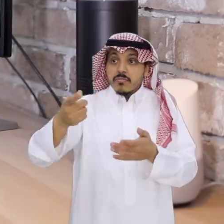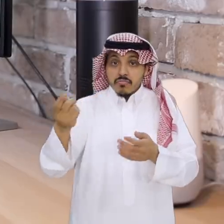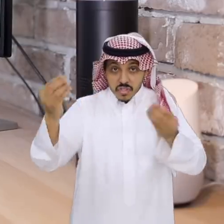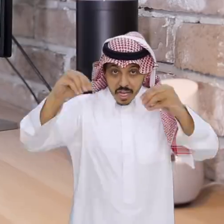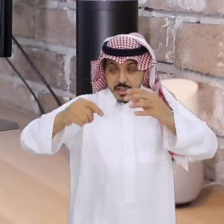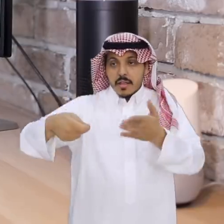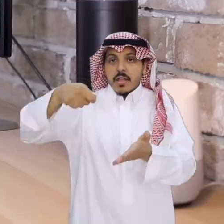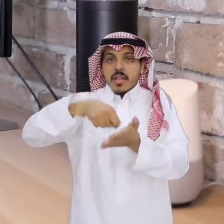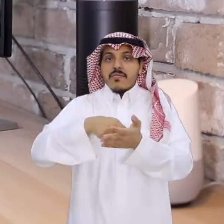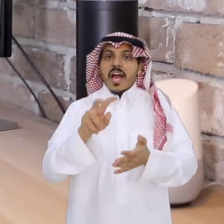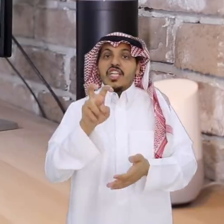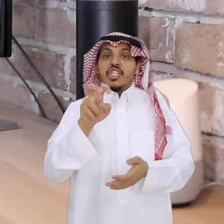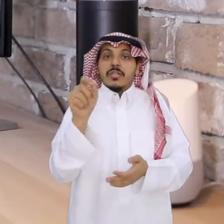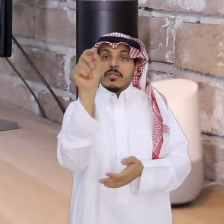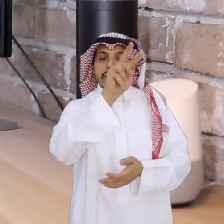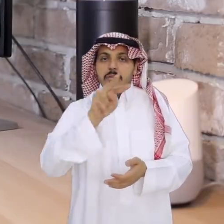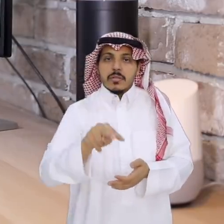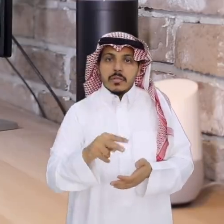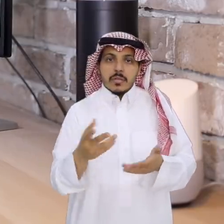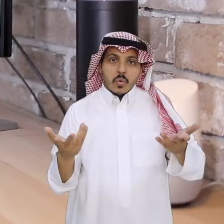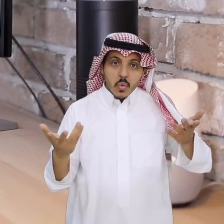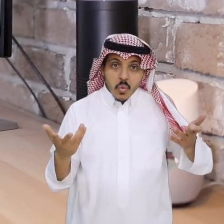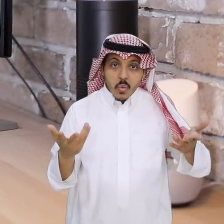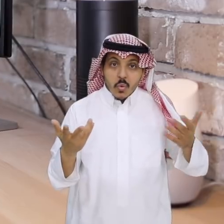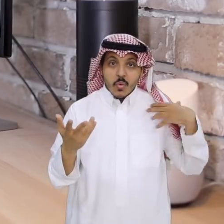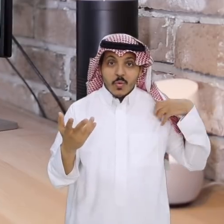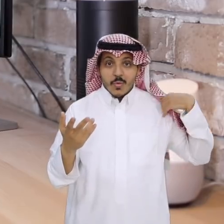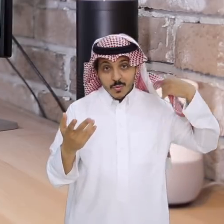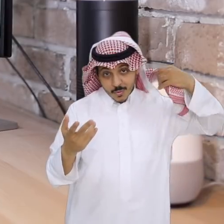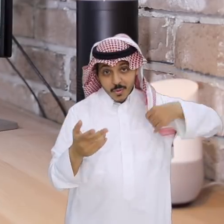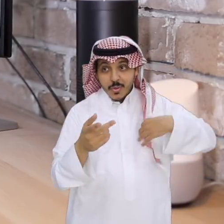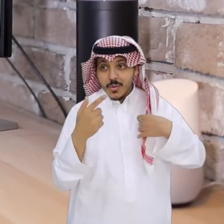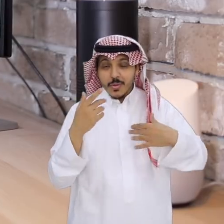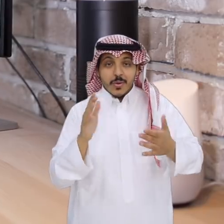How will ISPs react to it?